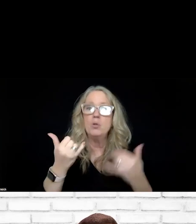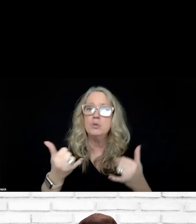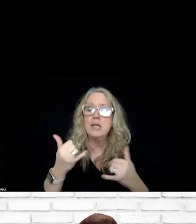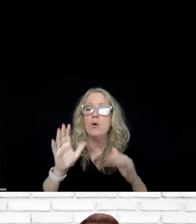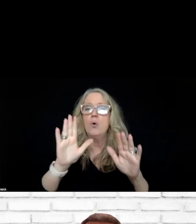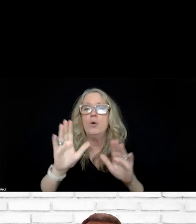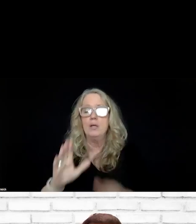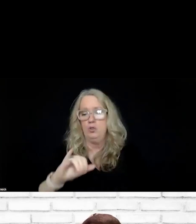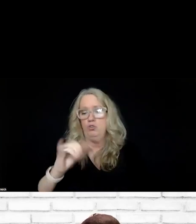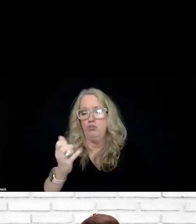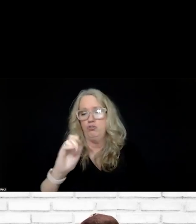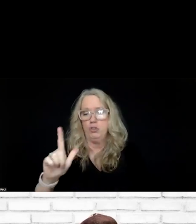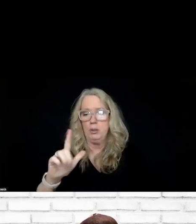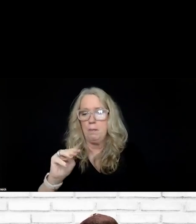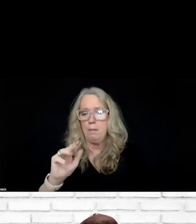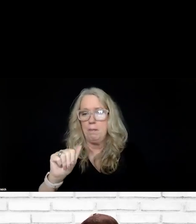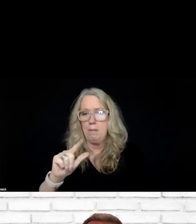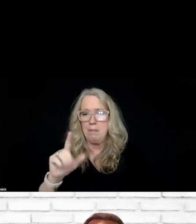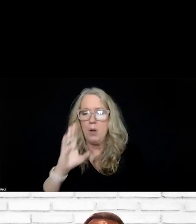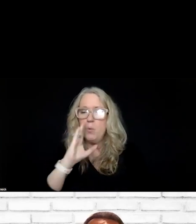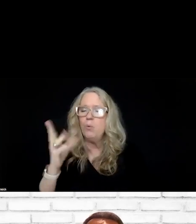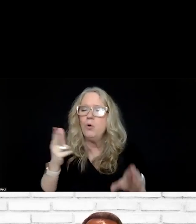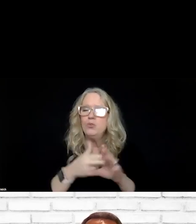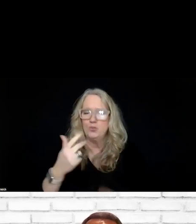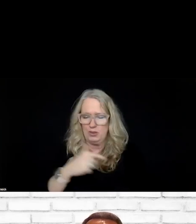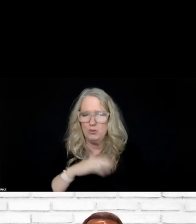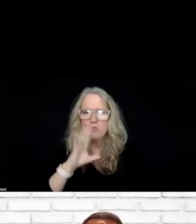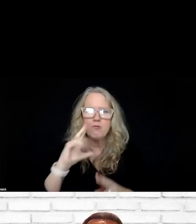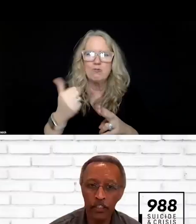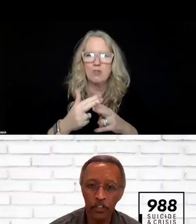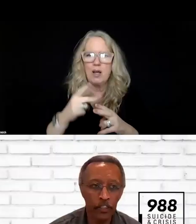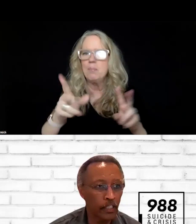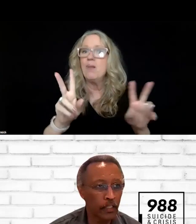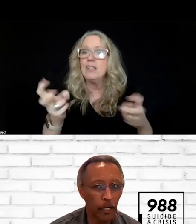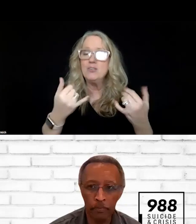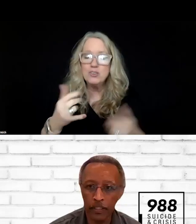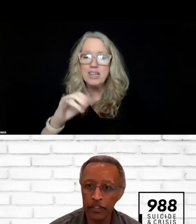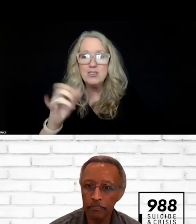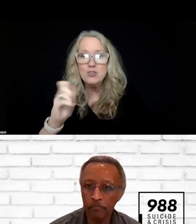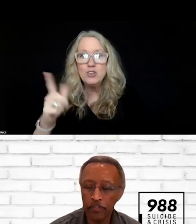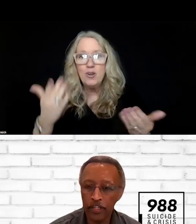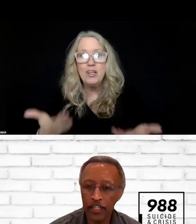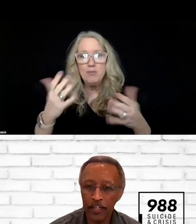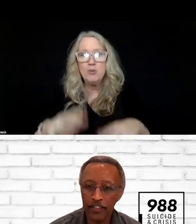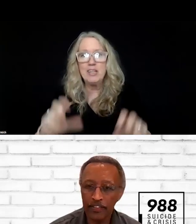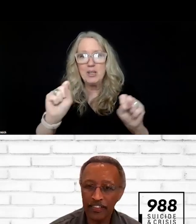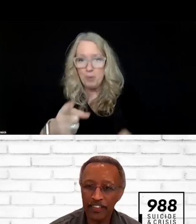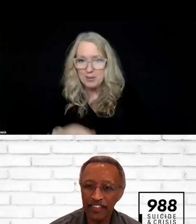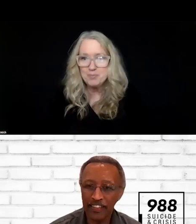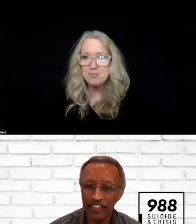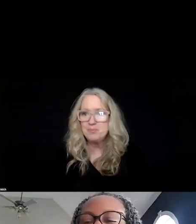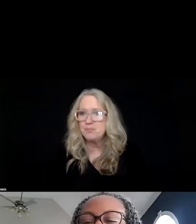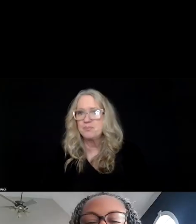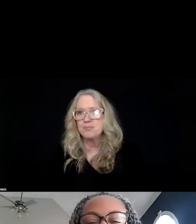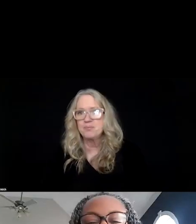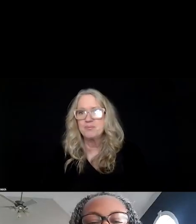MAYS. JILL, TAKE IT AWAY. >> THANK YOU. VERY EXCITED